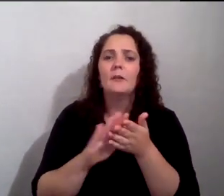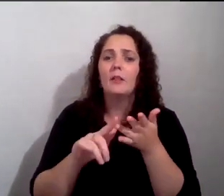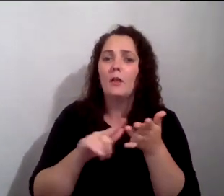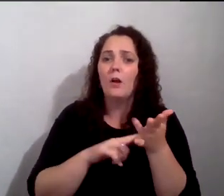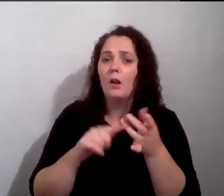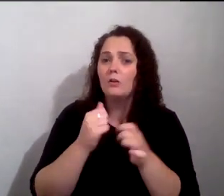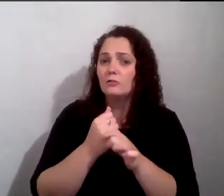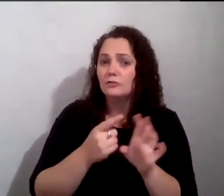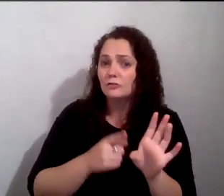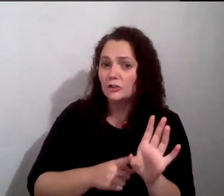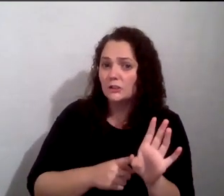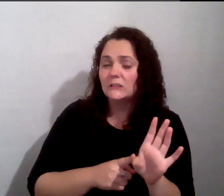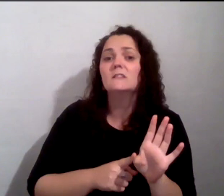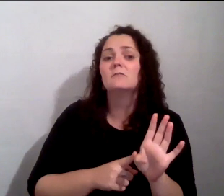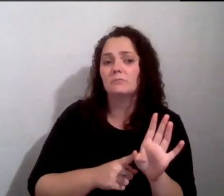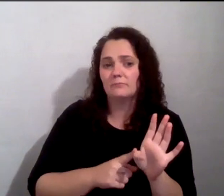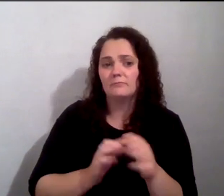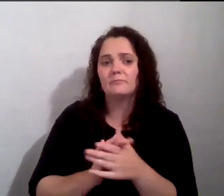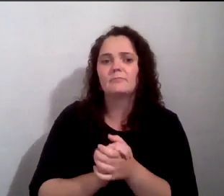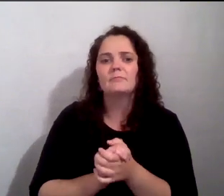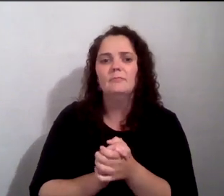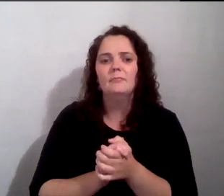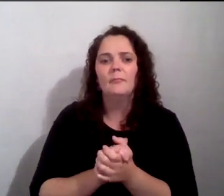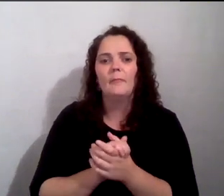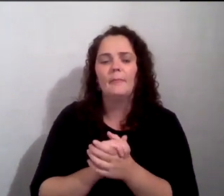terms of the manifestation of the Antipodeans is a kind of opposition